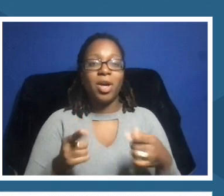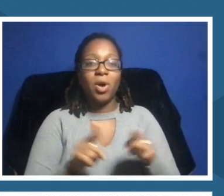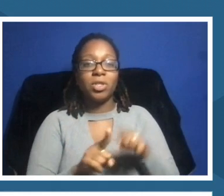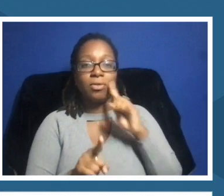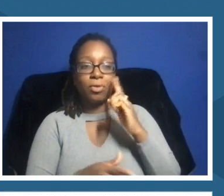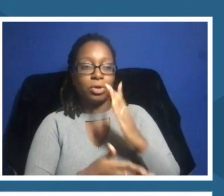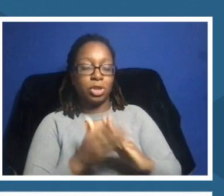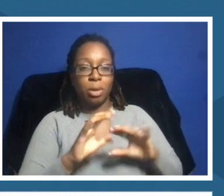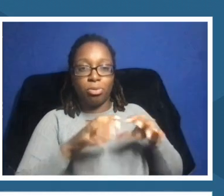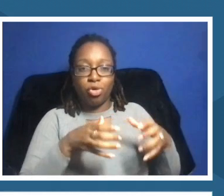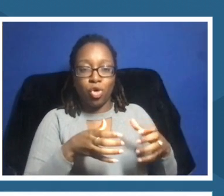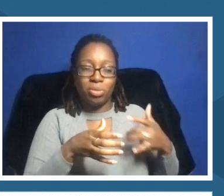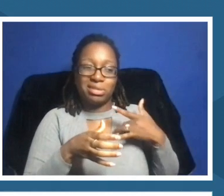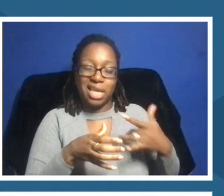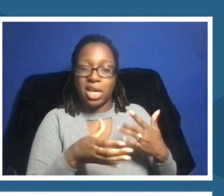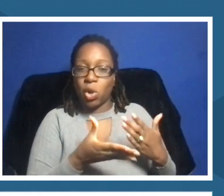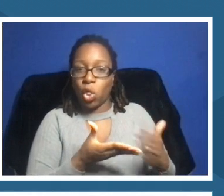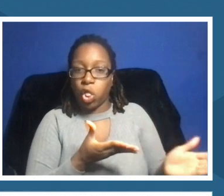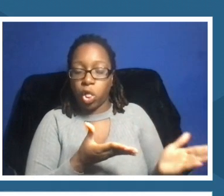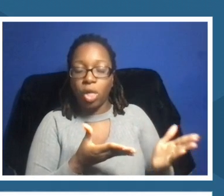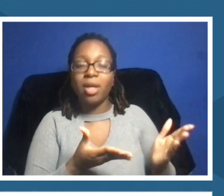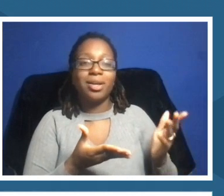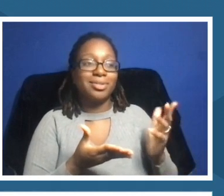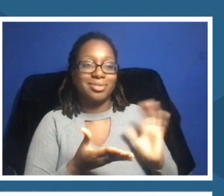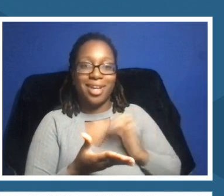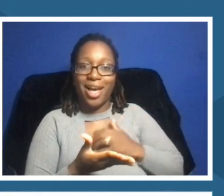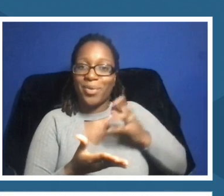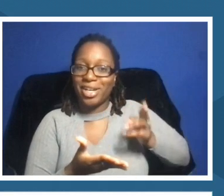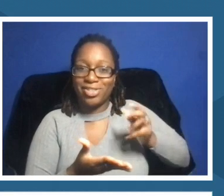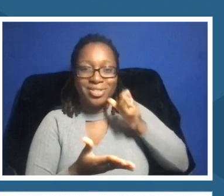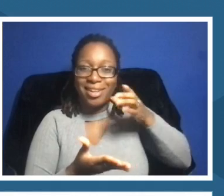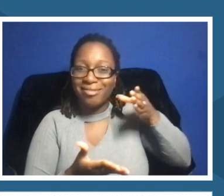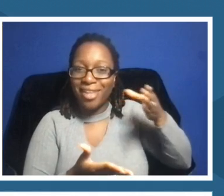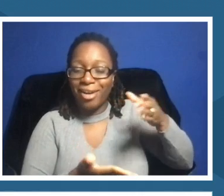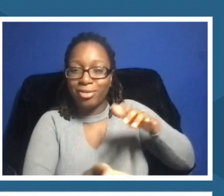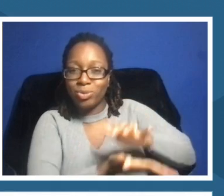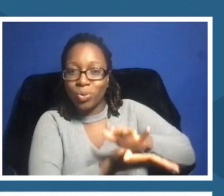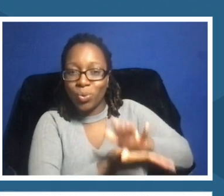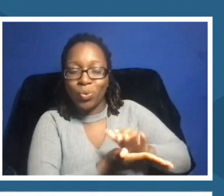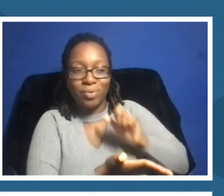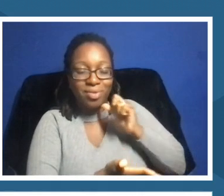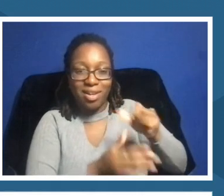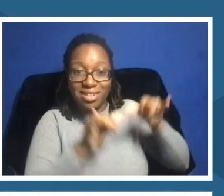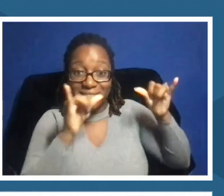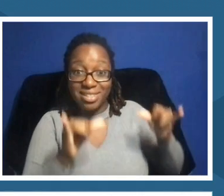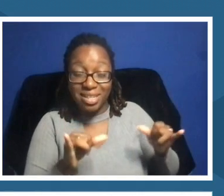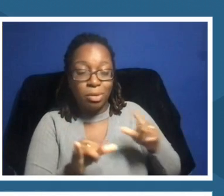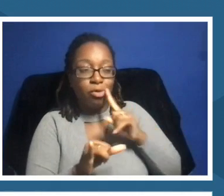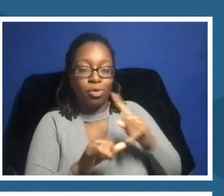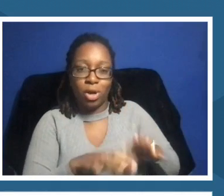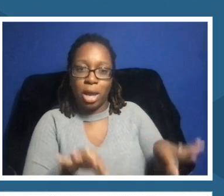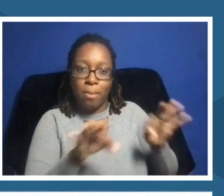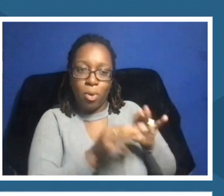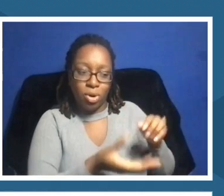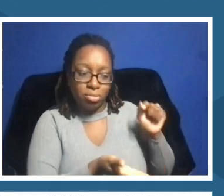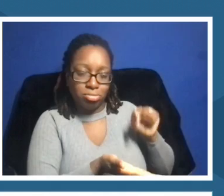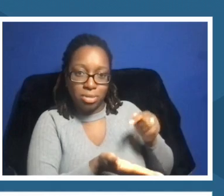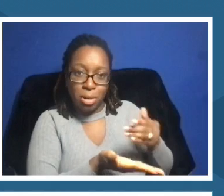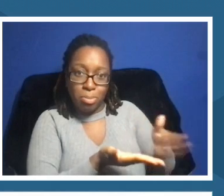education right wasn't given to us in the systems that we occupy it was really important to center our voices there